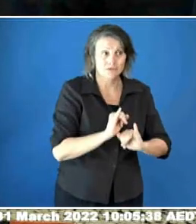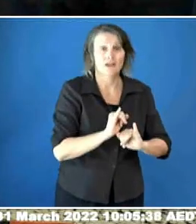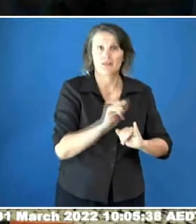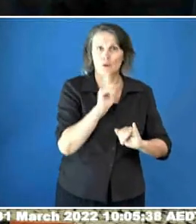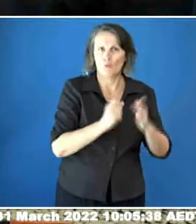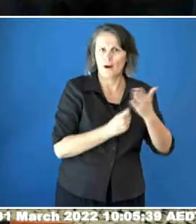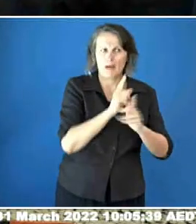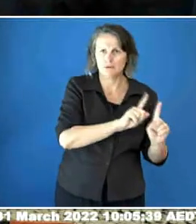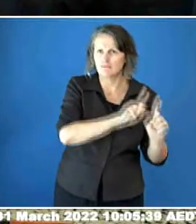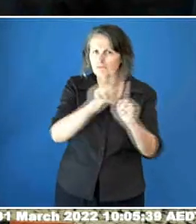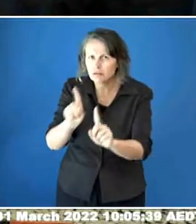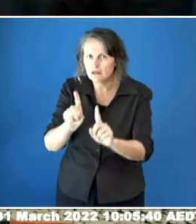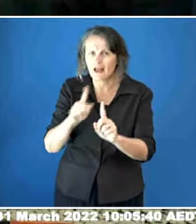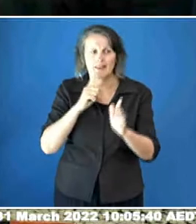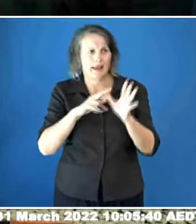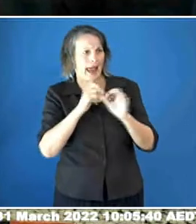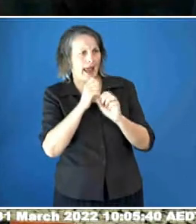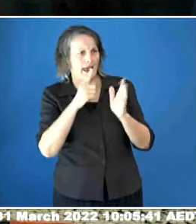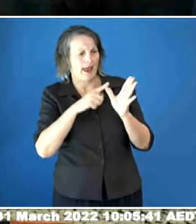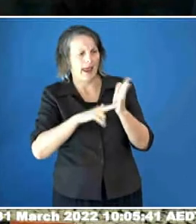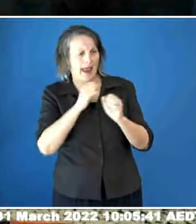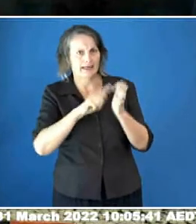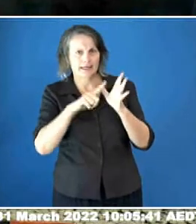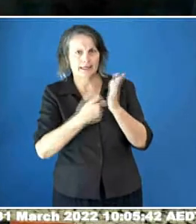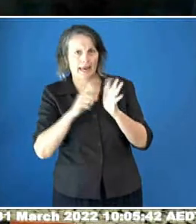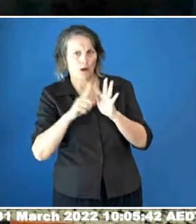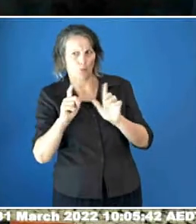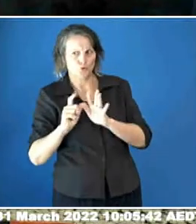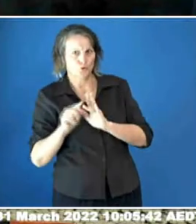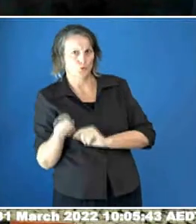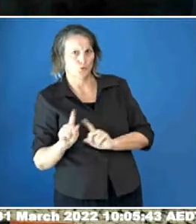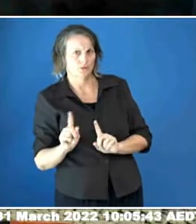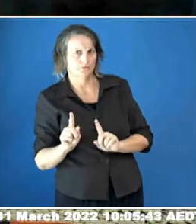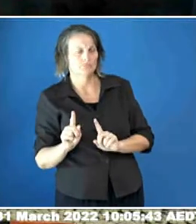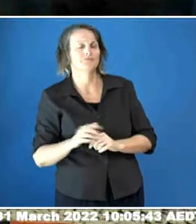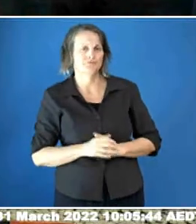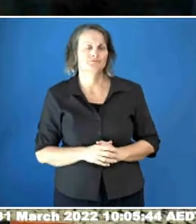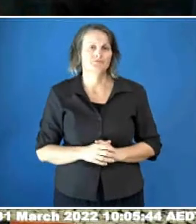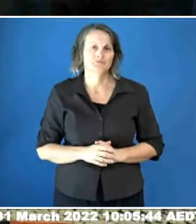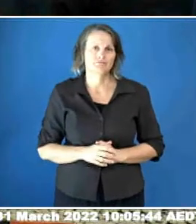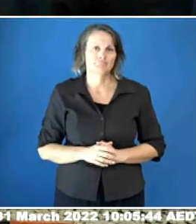response. We will then take morning tea, and after morning tea, you will hear from Carolyn